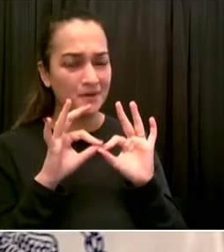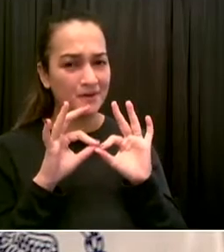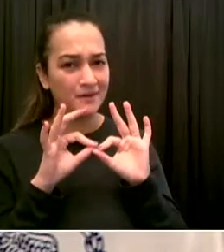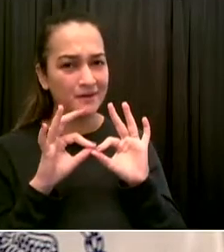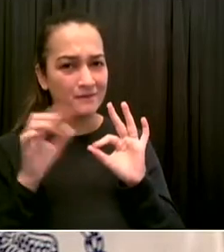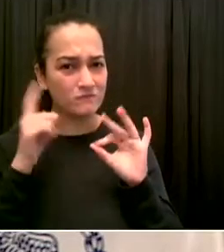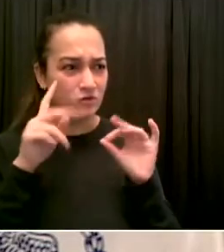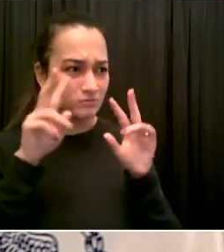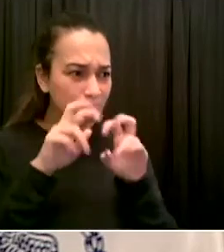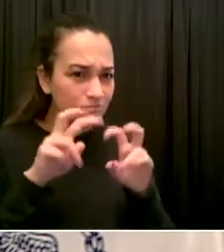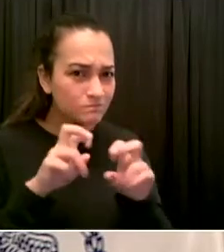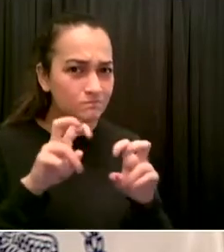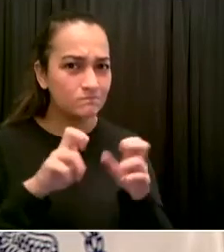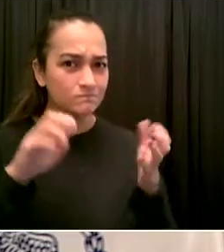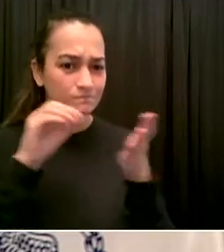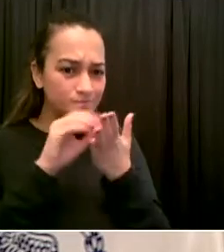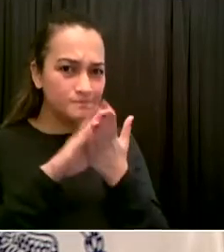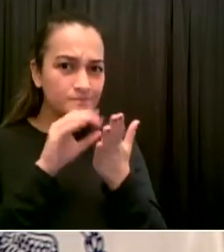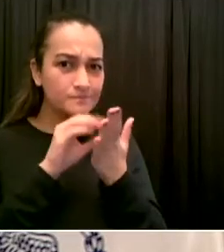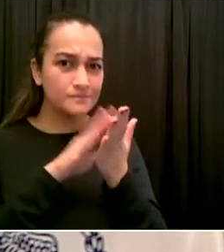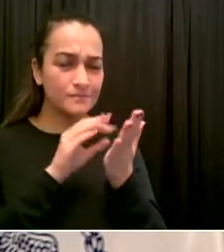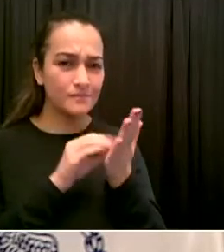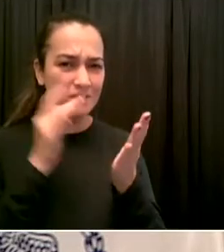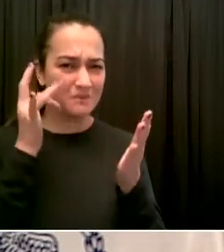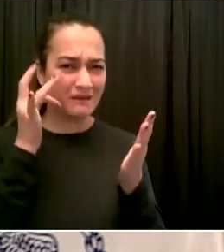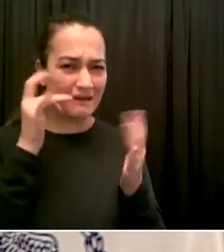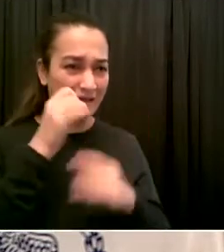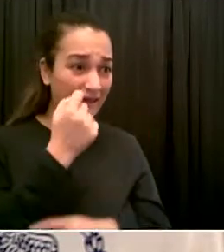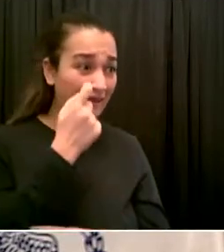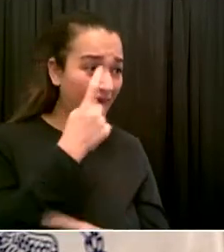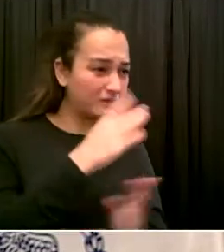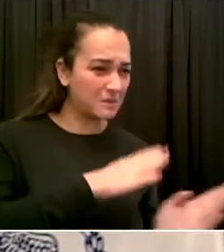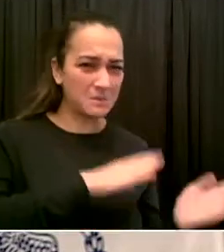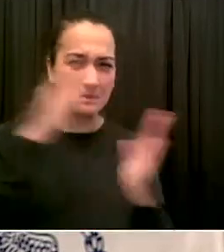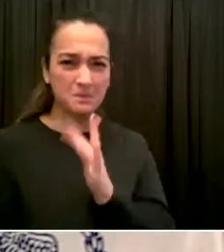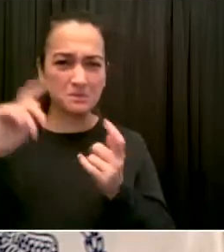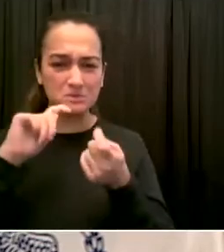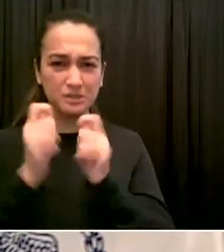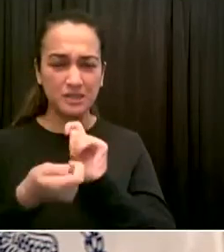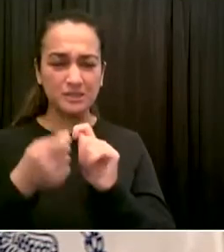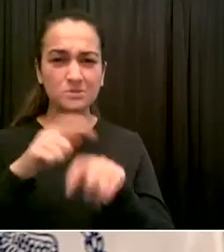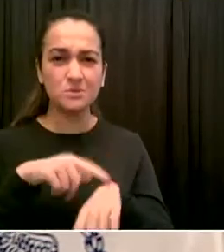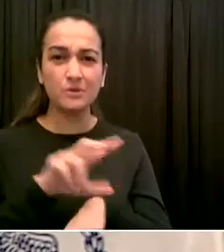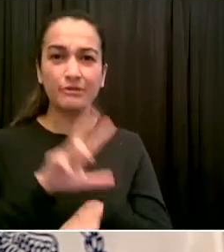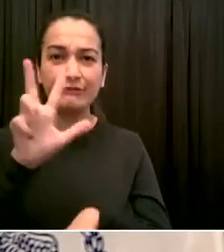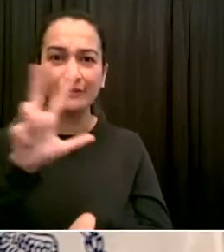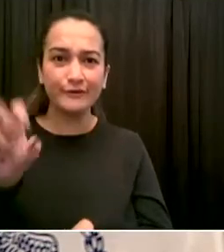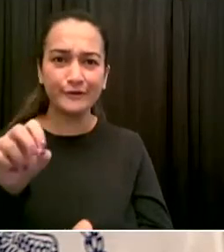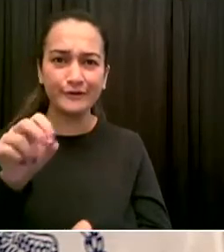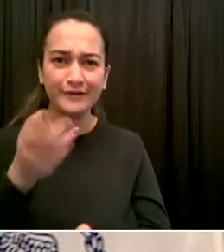SEPECIALLY GIVETN HEE RARE JUST WAY MORE KIDS THAN ADULTS.